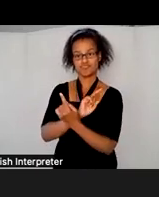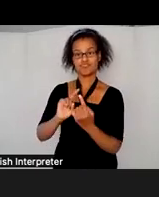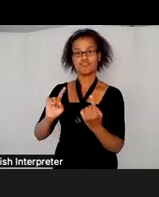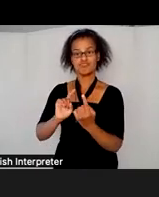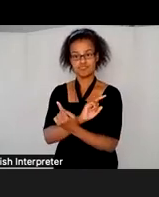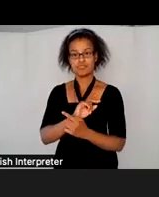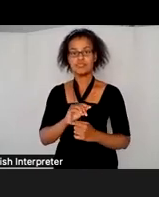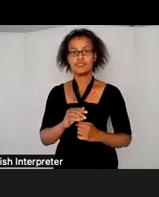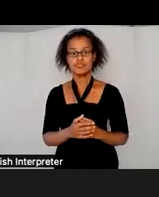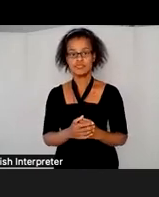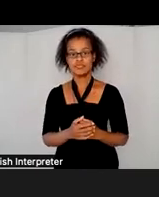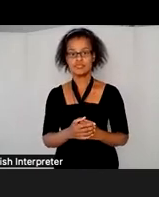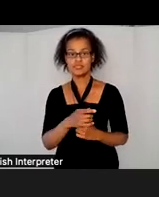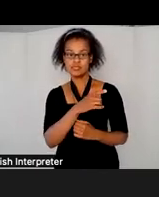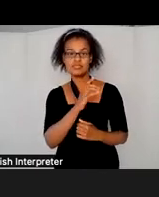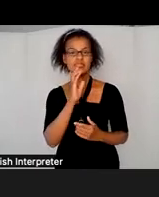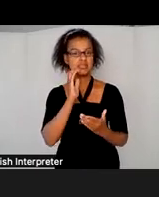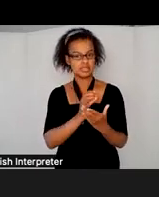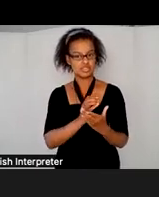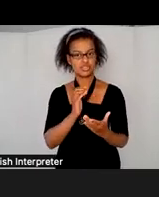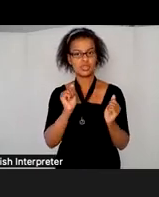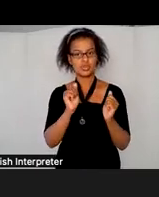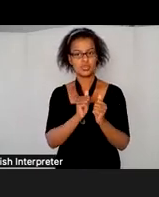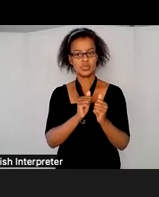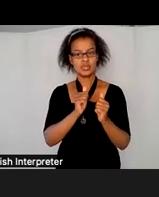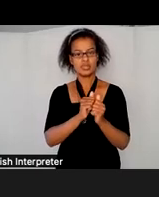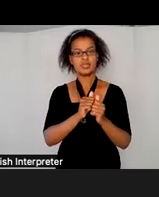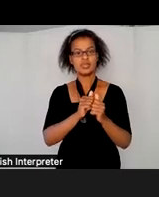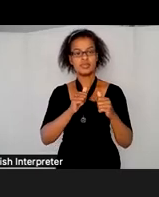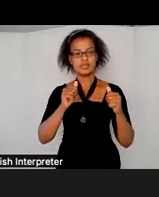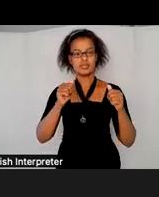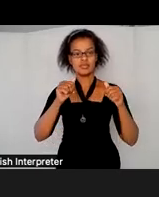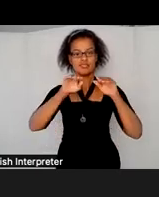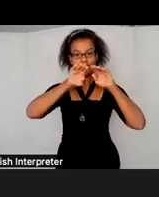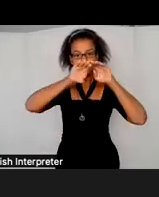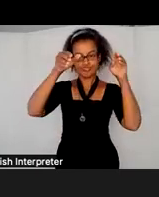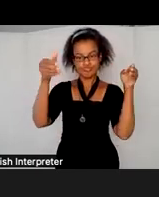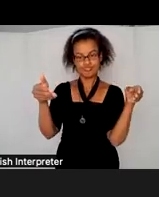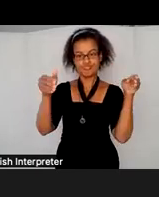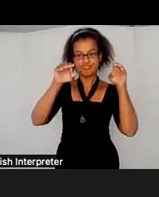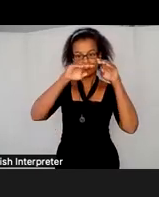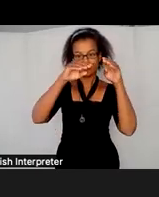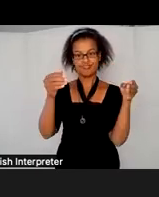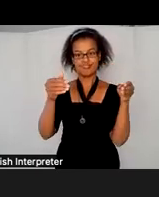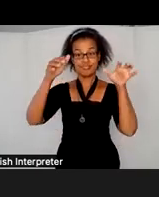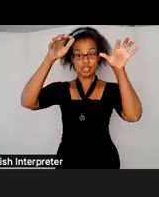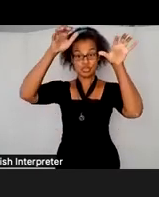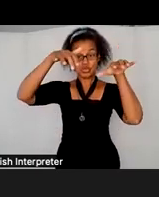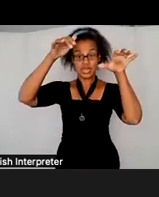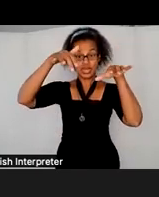but it does have a cover. So if it does rain you you'll still be protected even though it's outdoors.